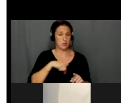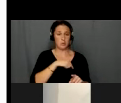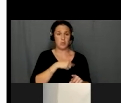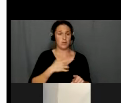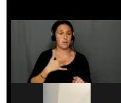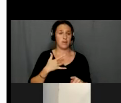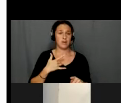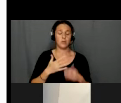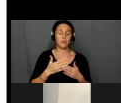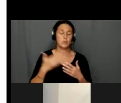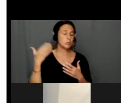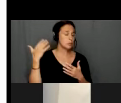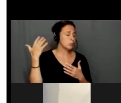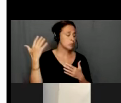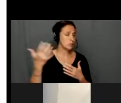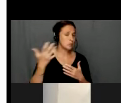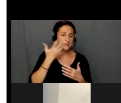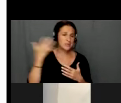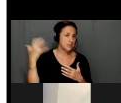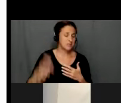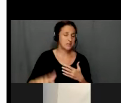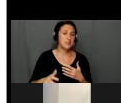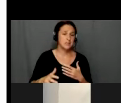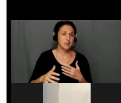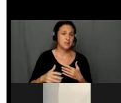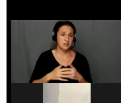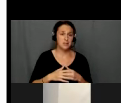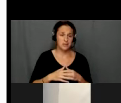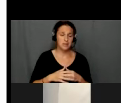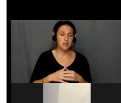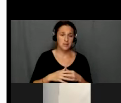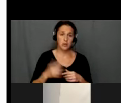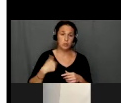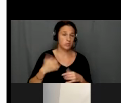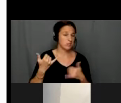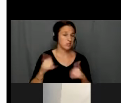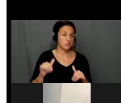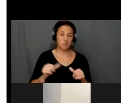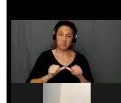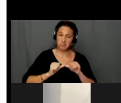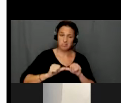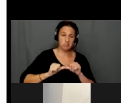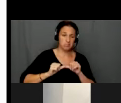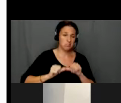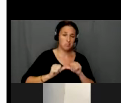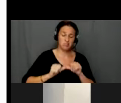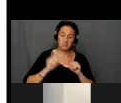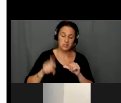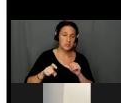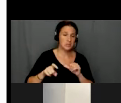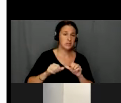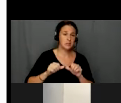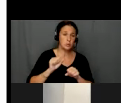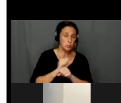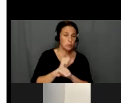we still have to go head and work to be able to pay our rent, to pay for